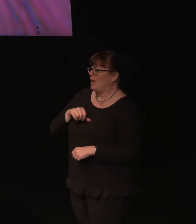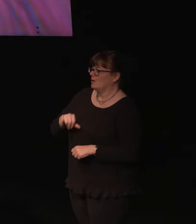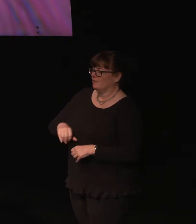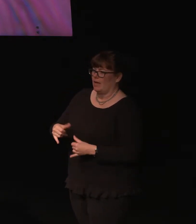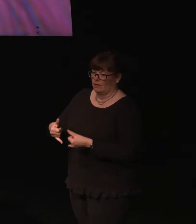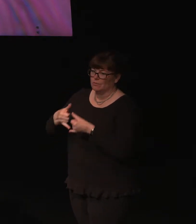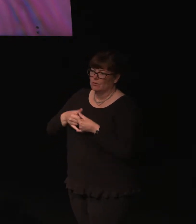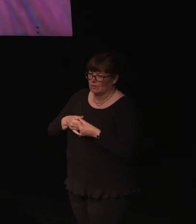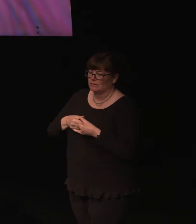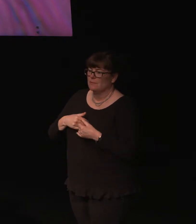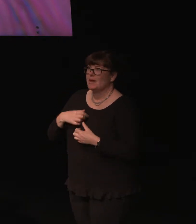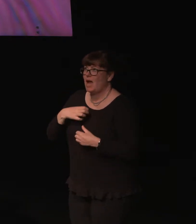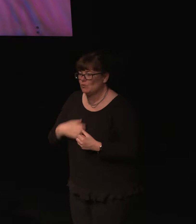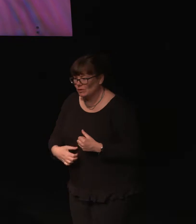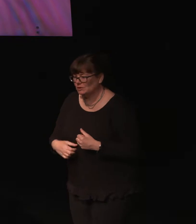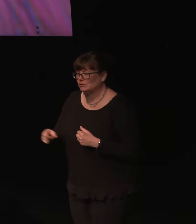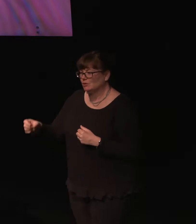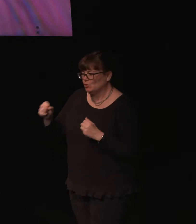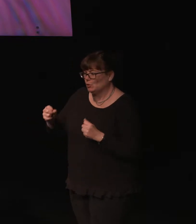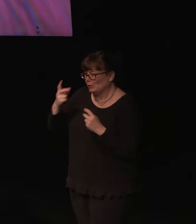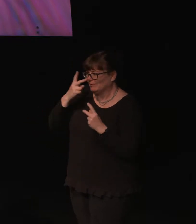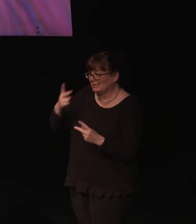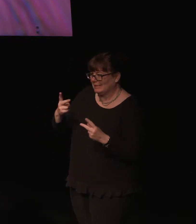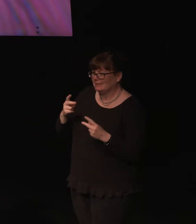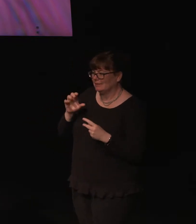But I wish that they had seen the Collapsus that exists today.